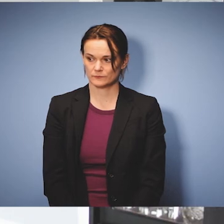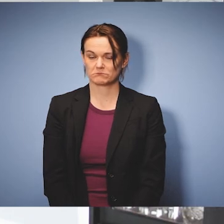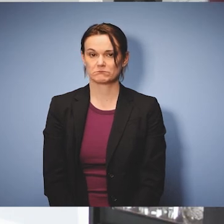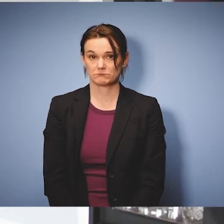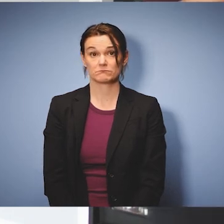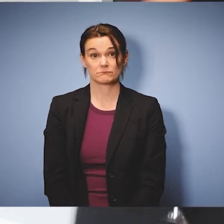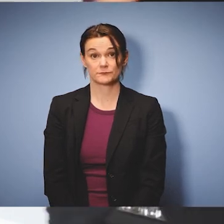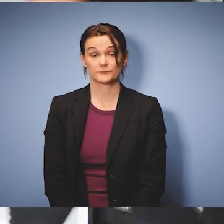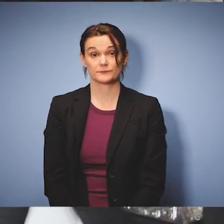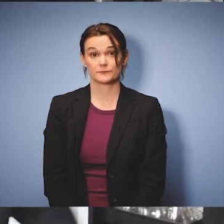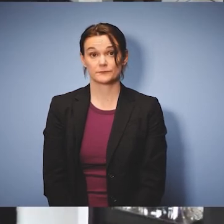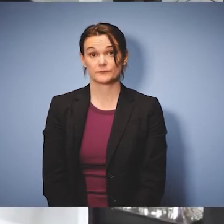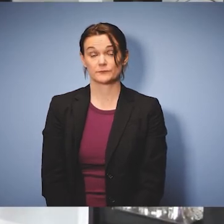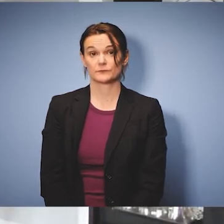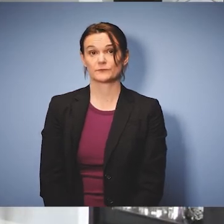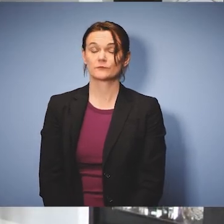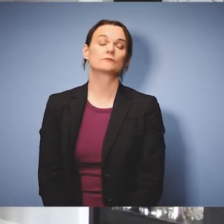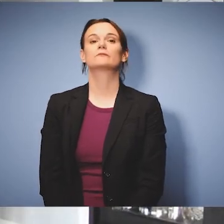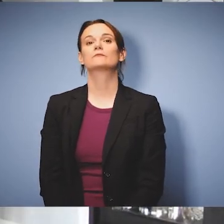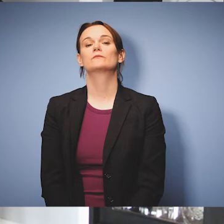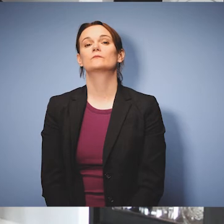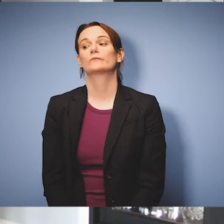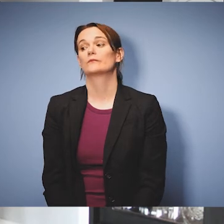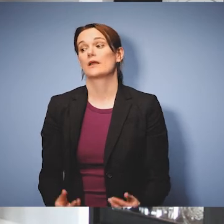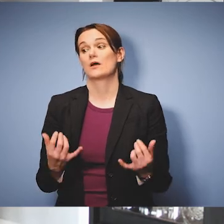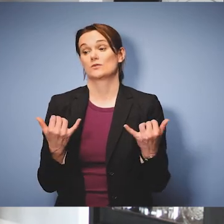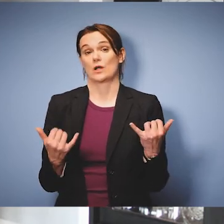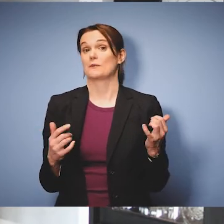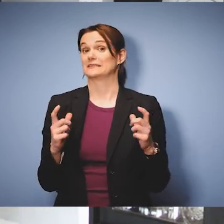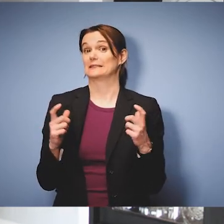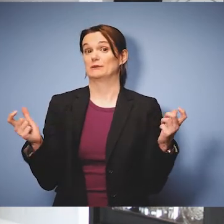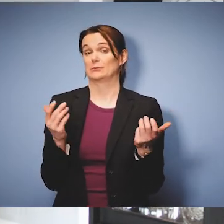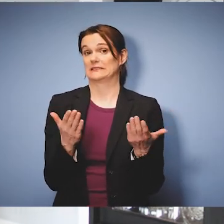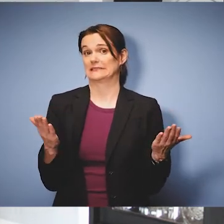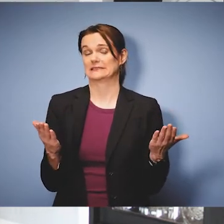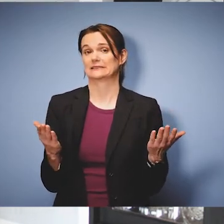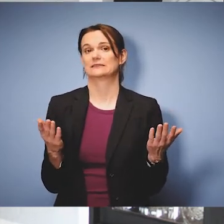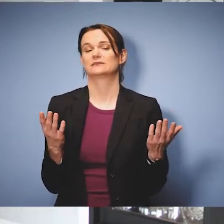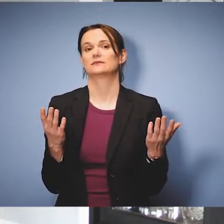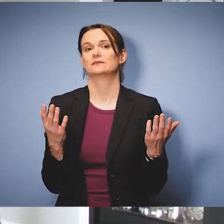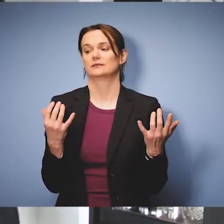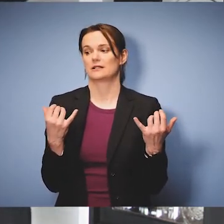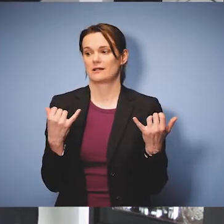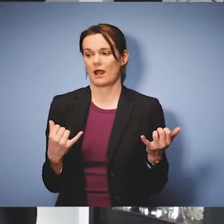Awesome. So afterwards, once you have your main pieces on, this is when I like to sort of take your extra pieces